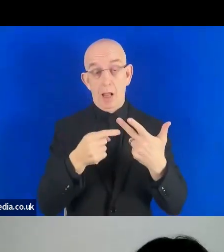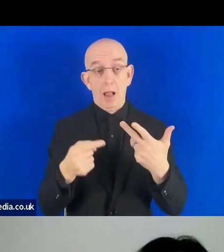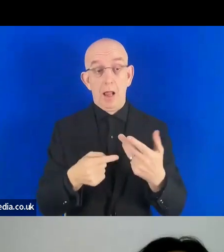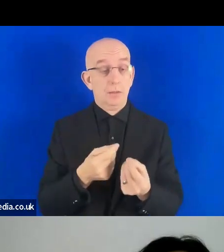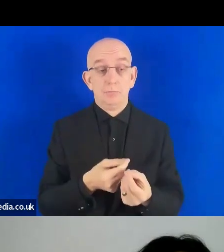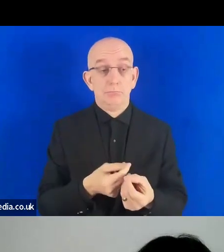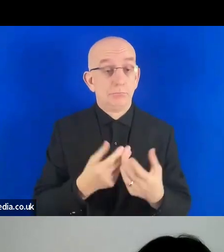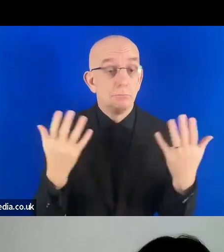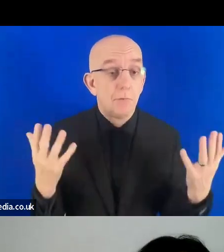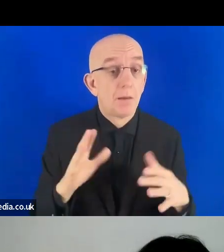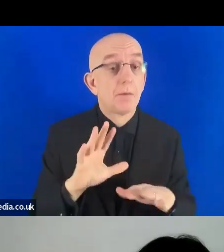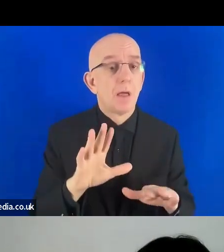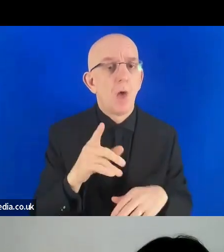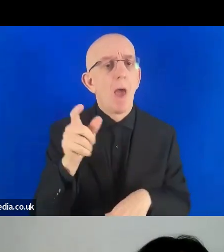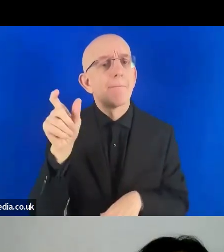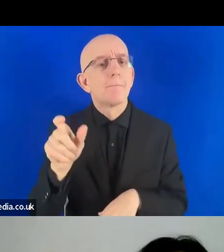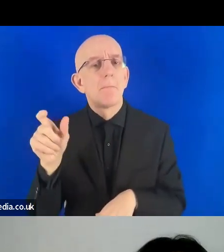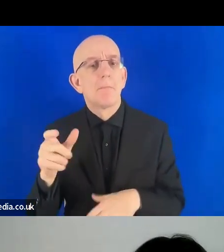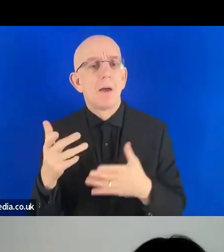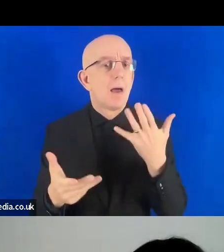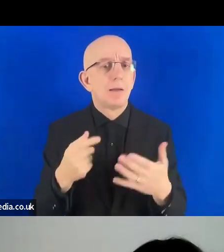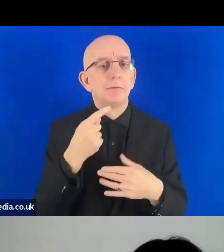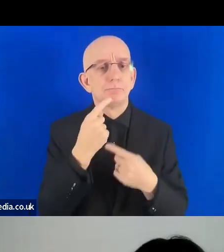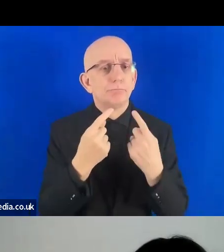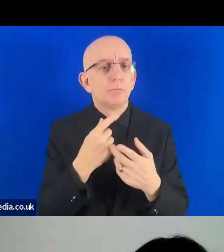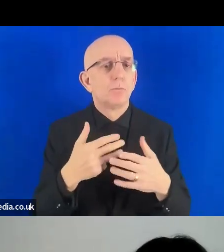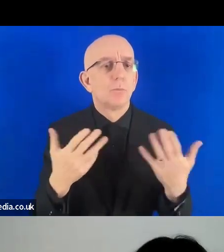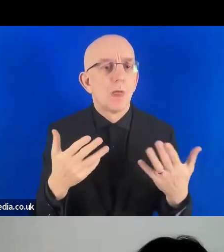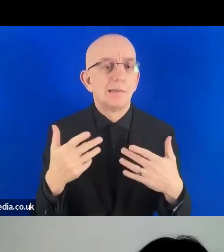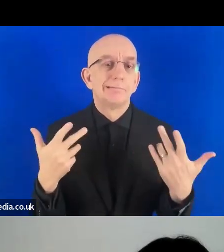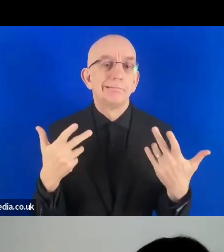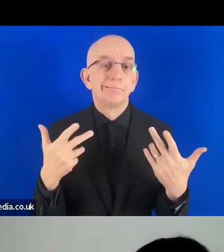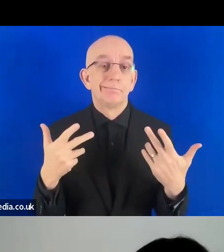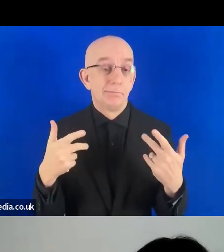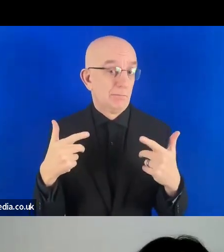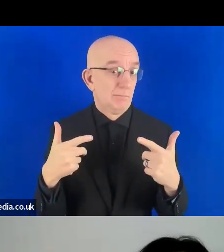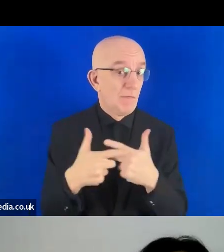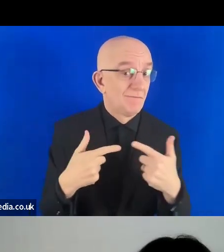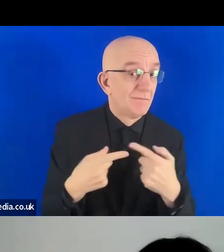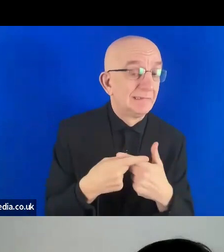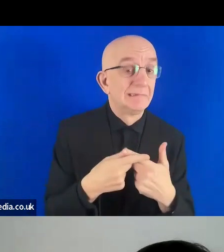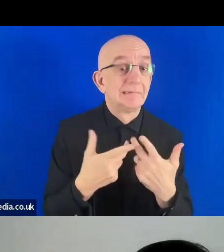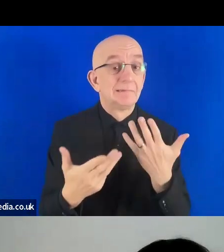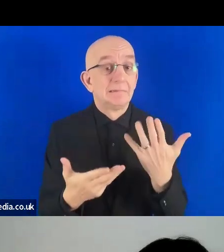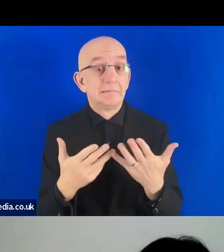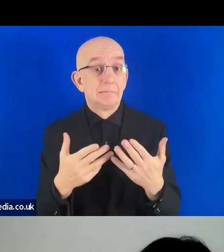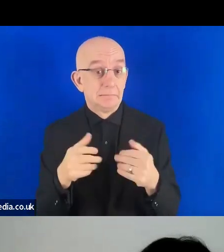So those of you who are, supported by a read through the access fund will be sharing rooms.